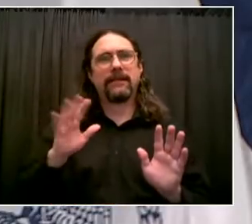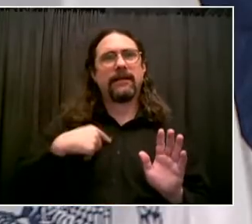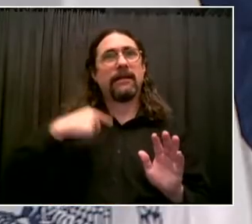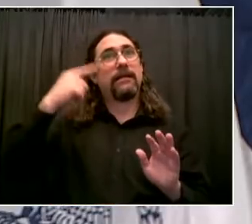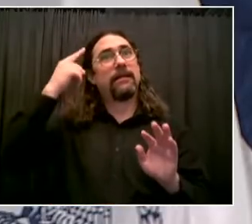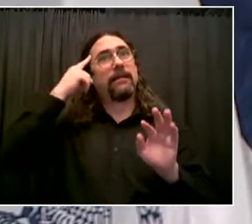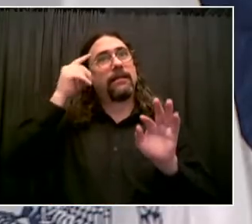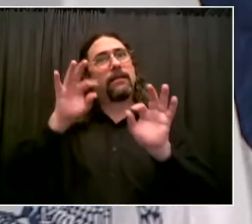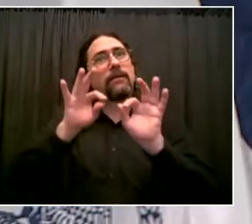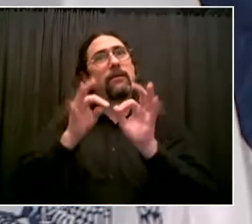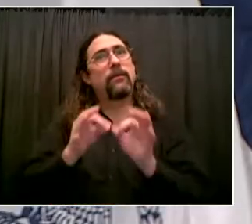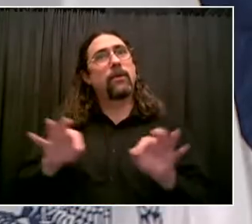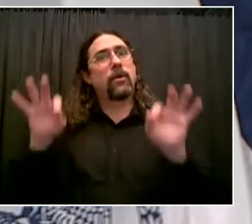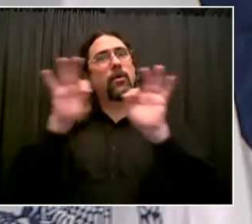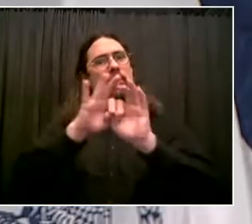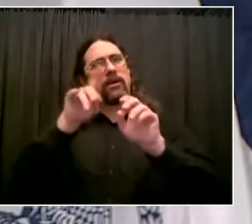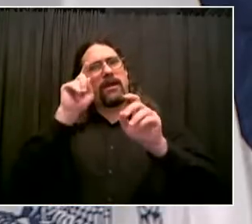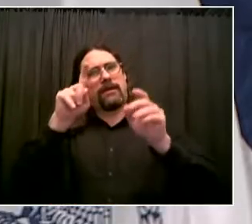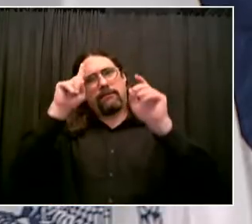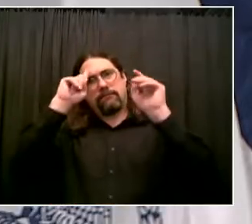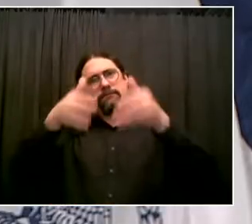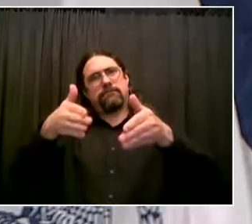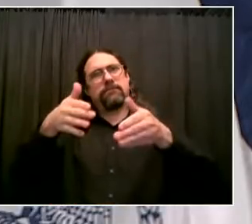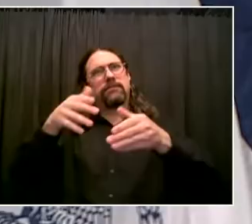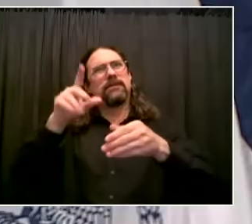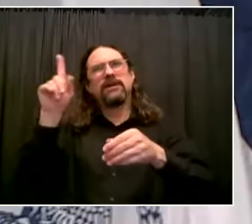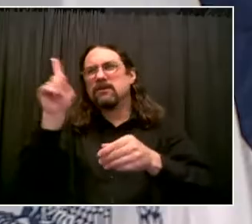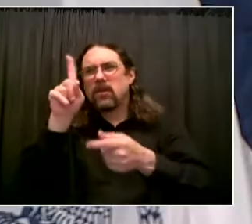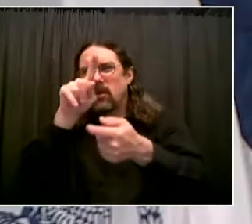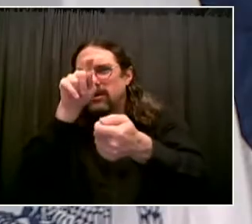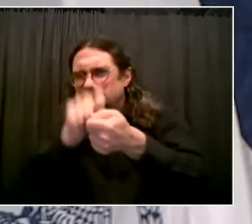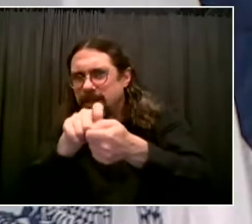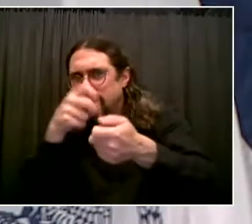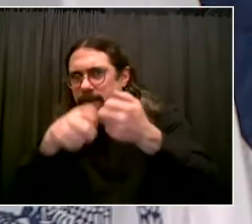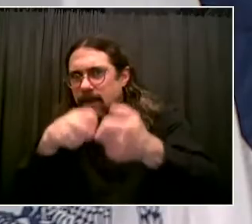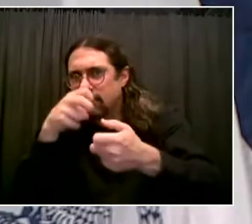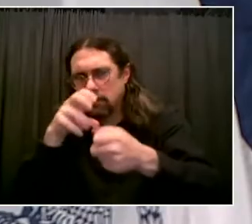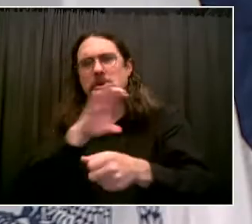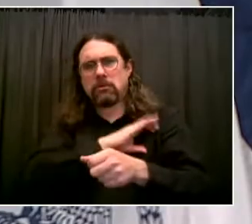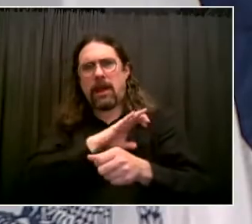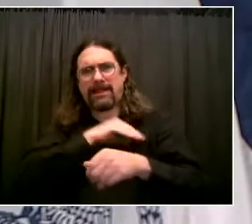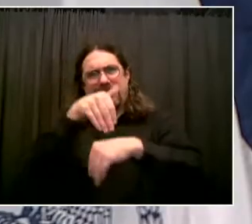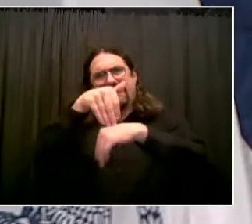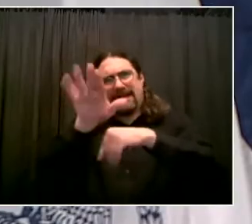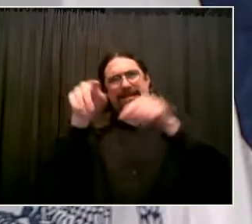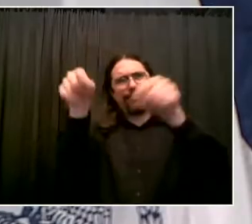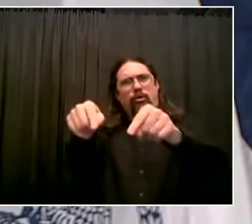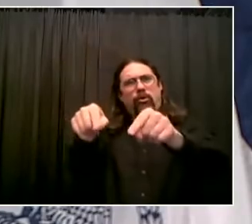PRECISION POLICING WHERE WE ARE SEEING PROBLEMS, BEING OUT THERE THE RIHTG AYW ALSO